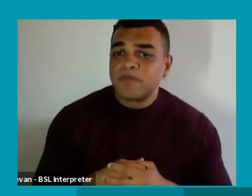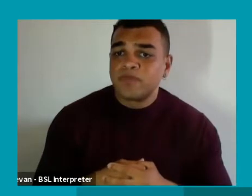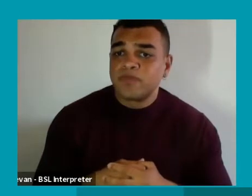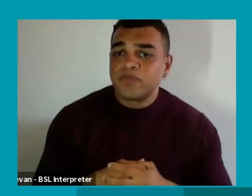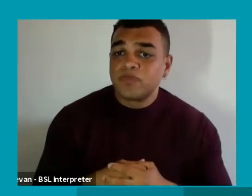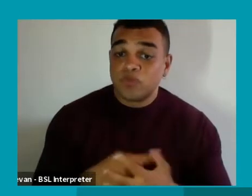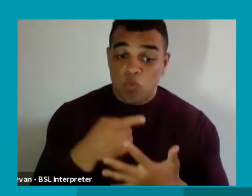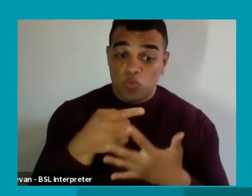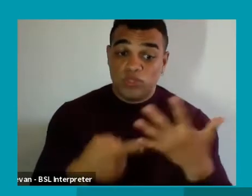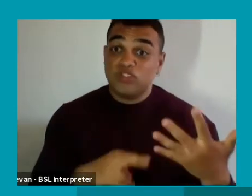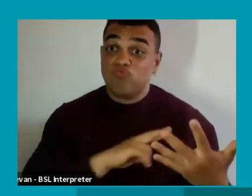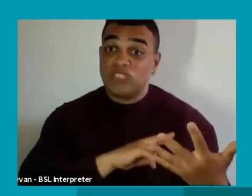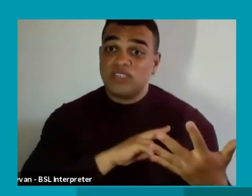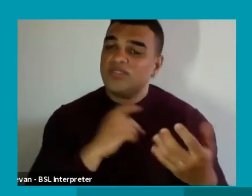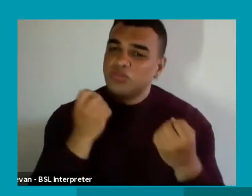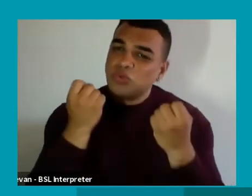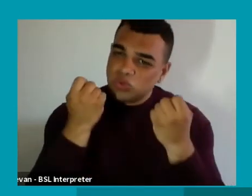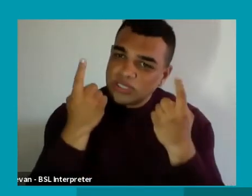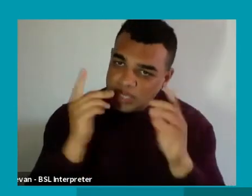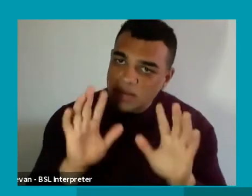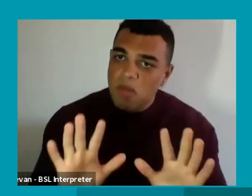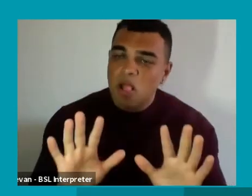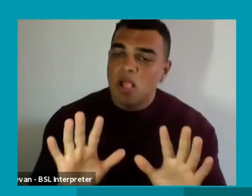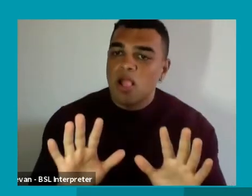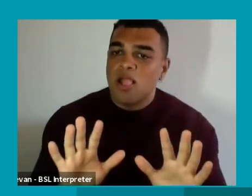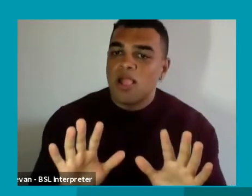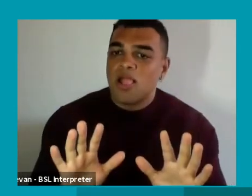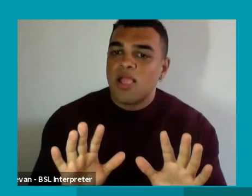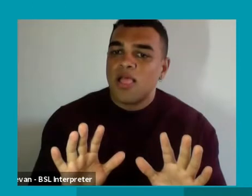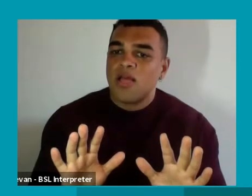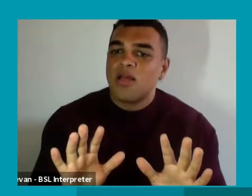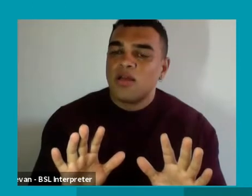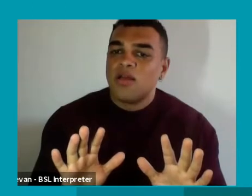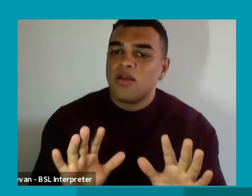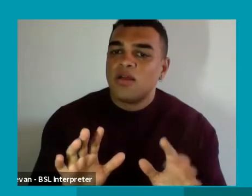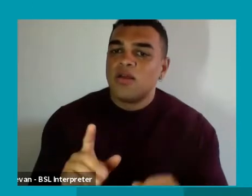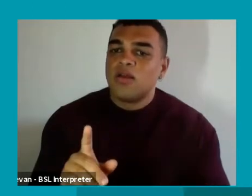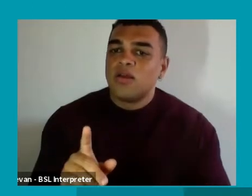Reasons and it's perfectly fine, so I think the most important thing here is to understand that you